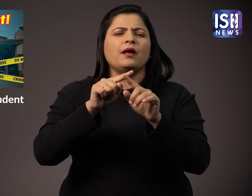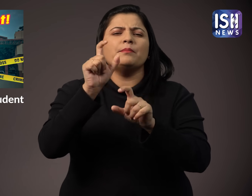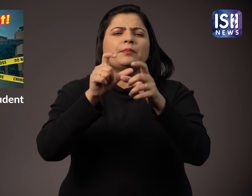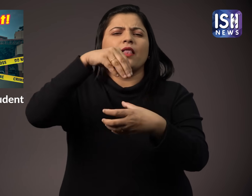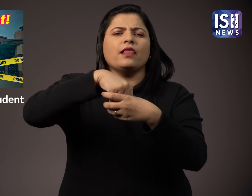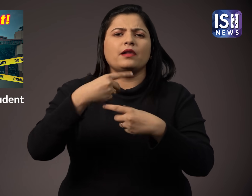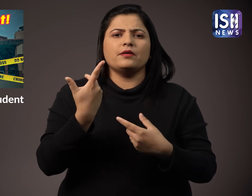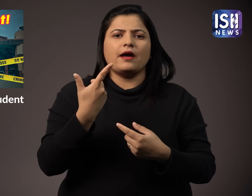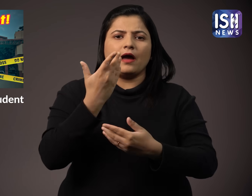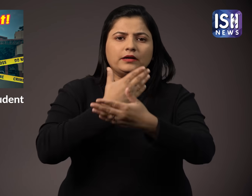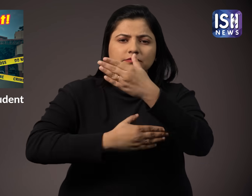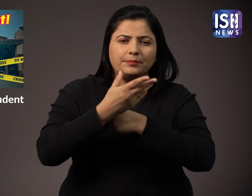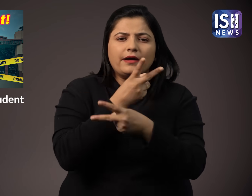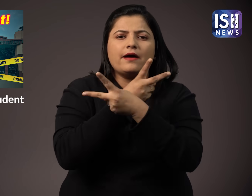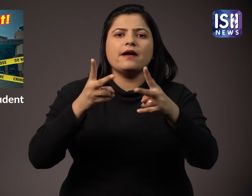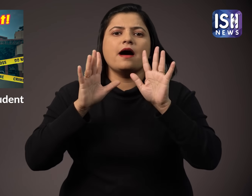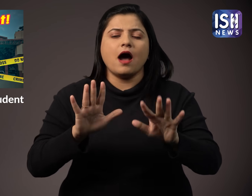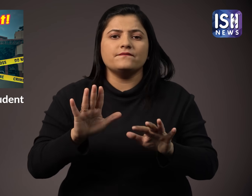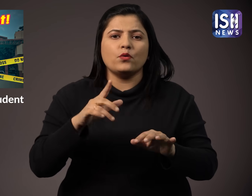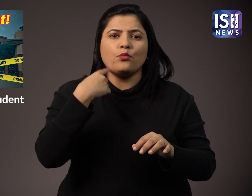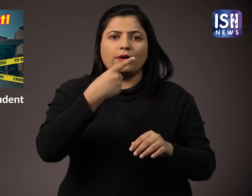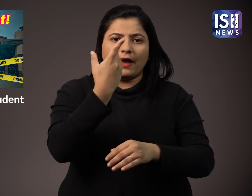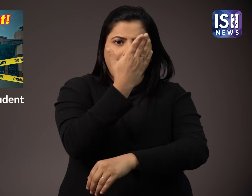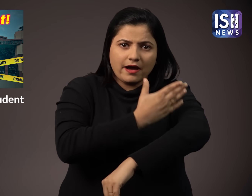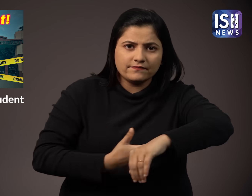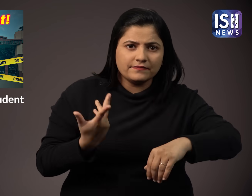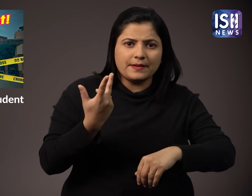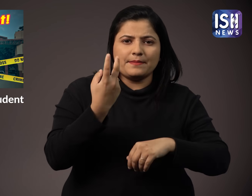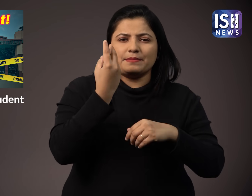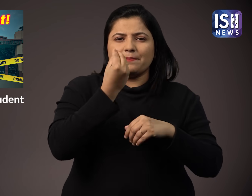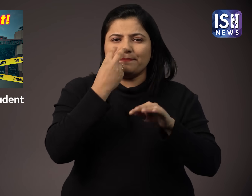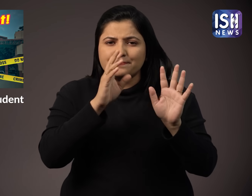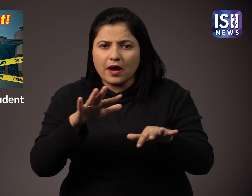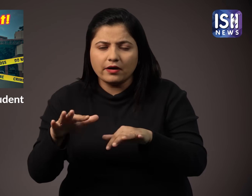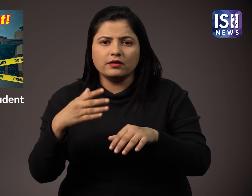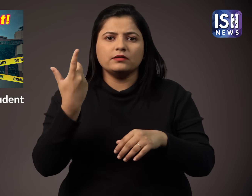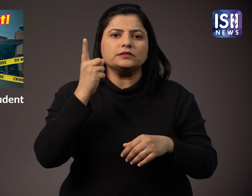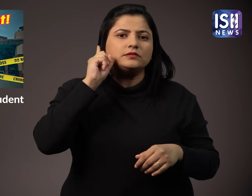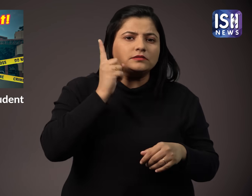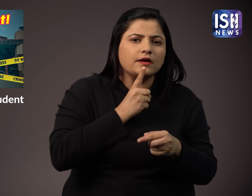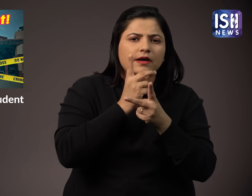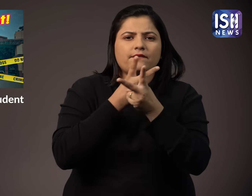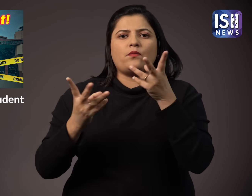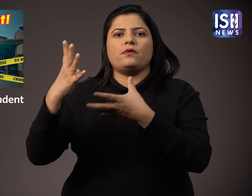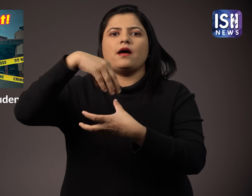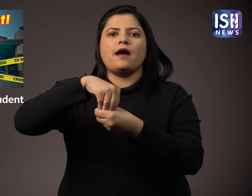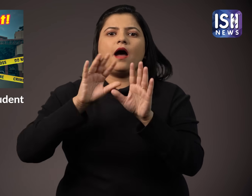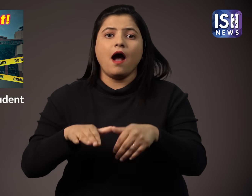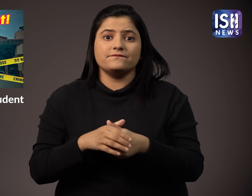These include various disabilities, such as locomotor disabilities, blindness, deafness, and others.